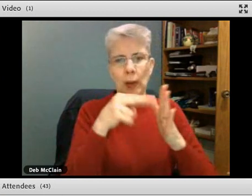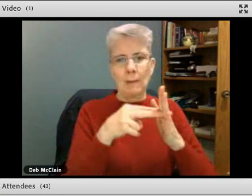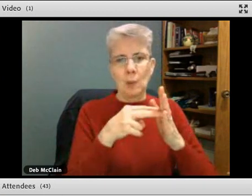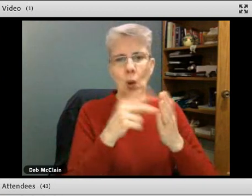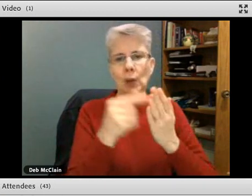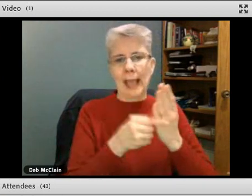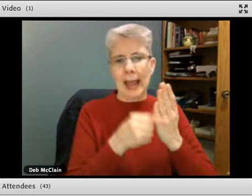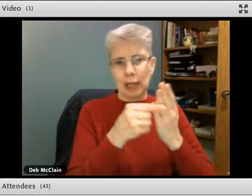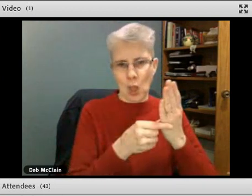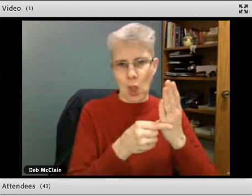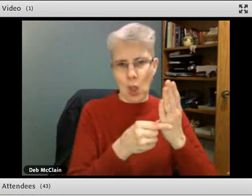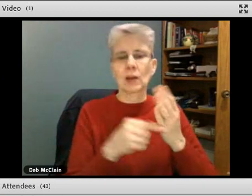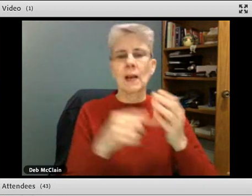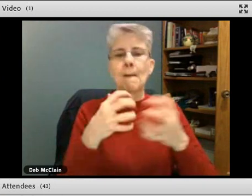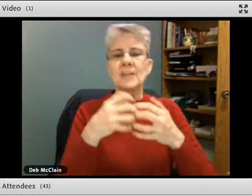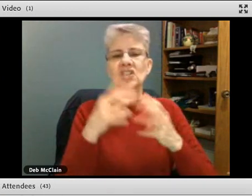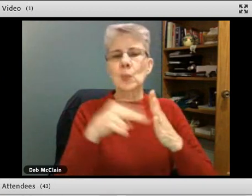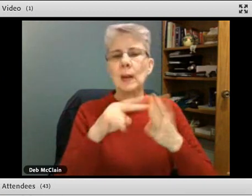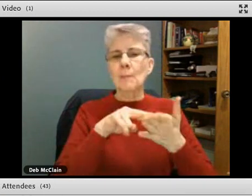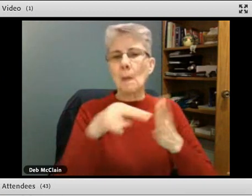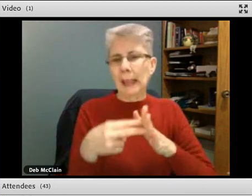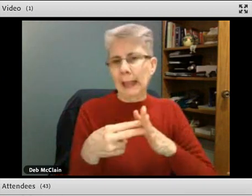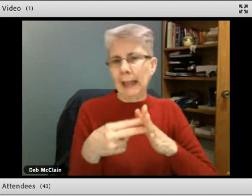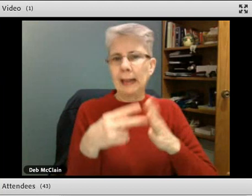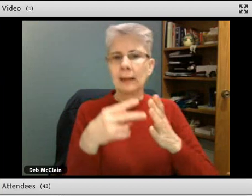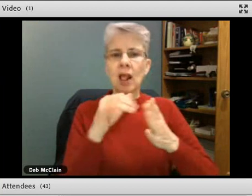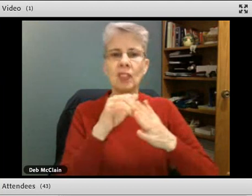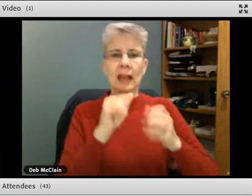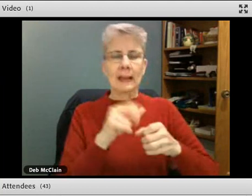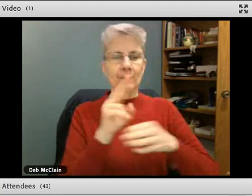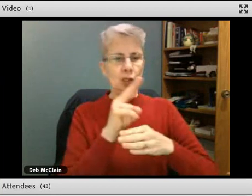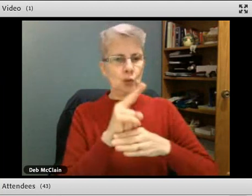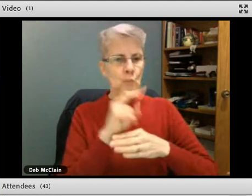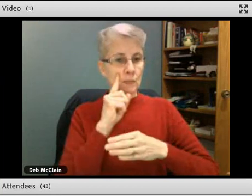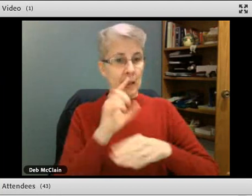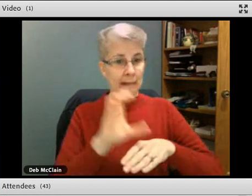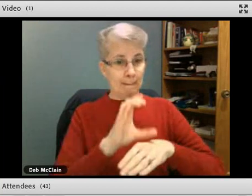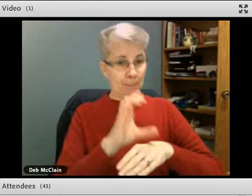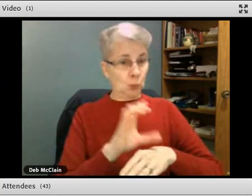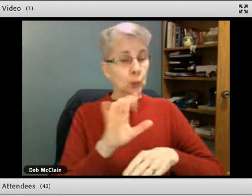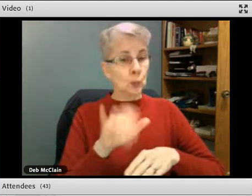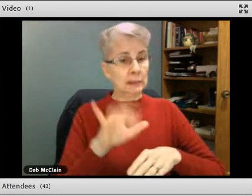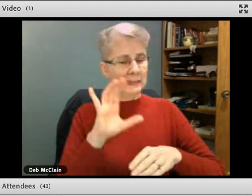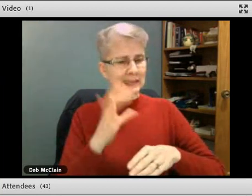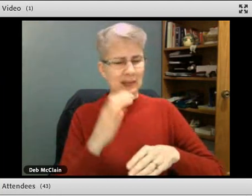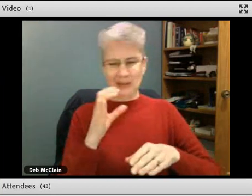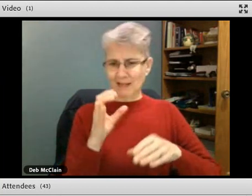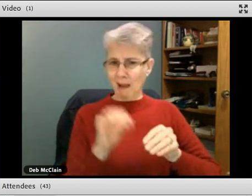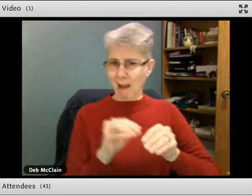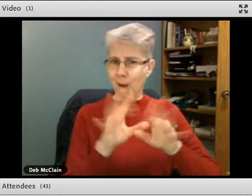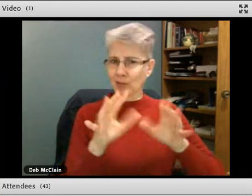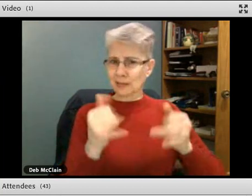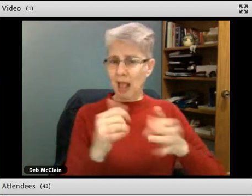Machine-readable meaning that it can be used by computers. It seems kind of obvious now, that if we're doing cataloging,